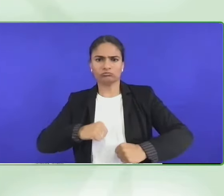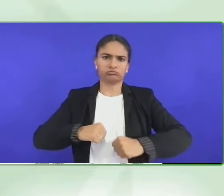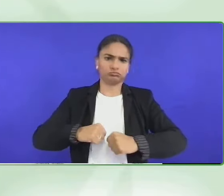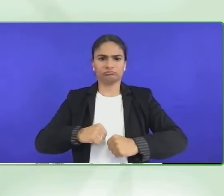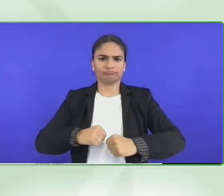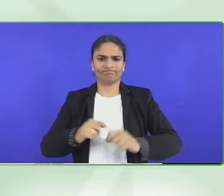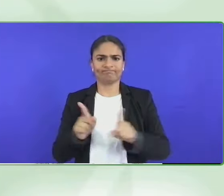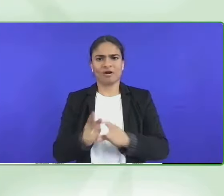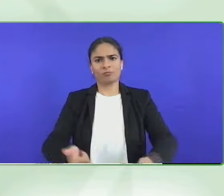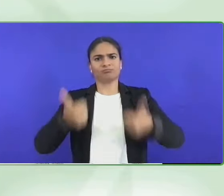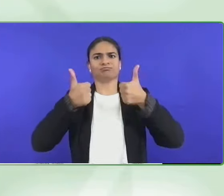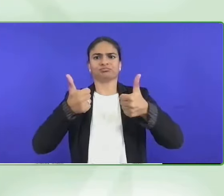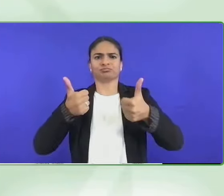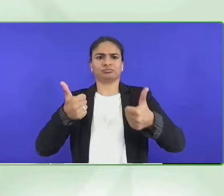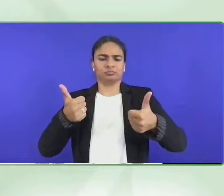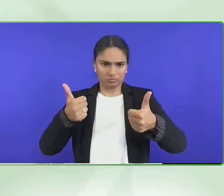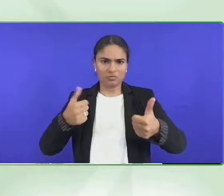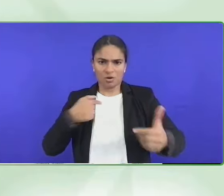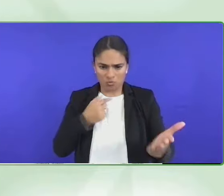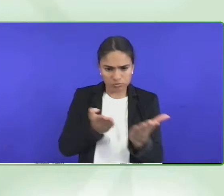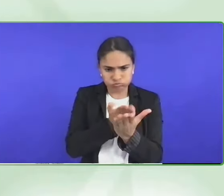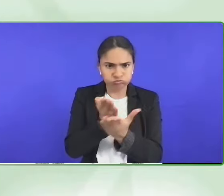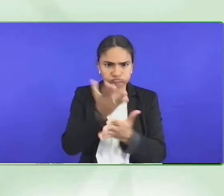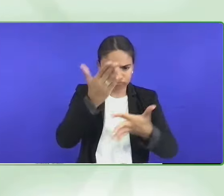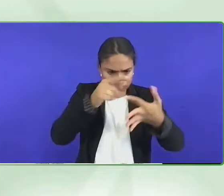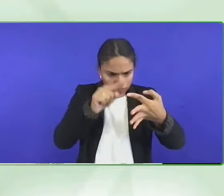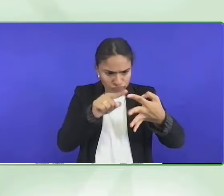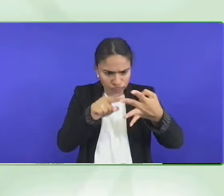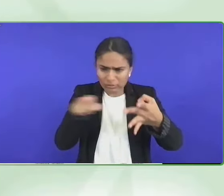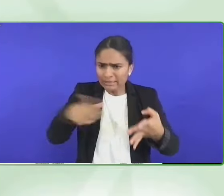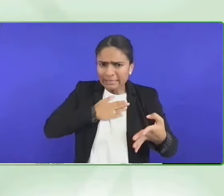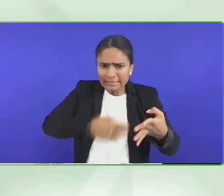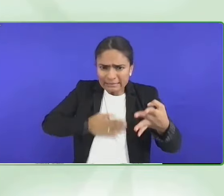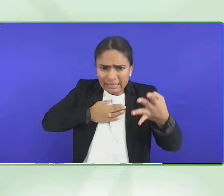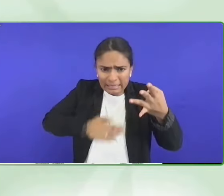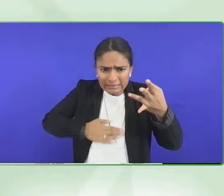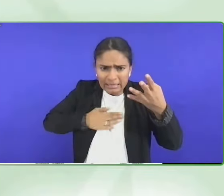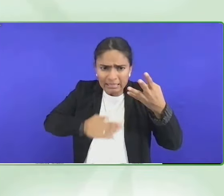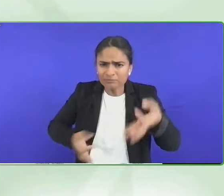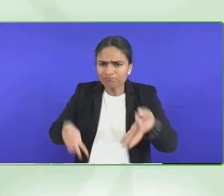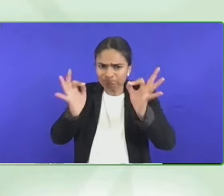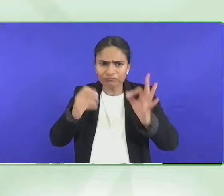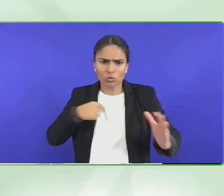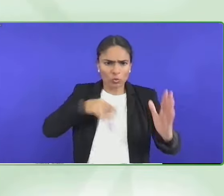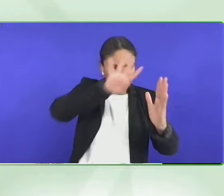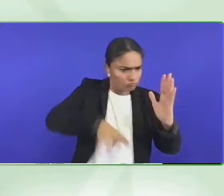Half as good, twice as bad in the US.